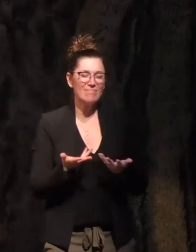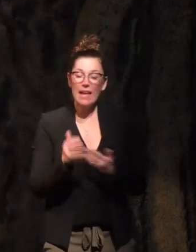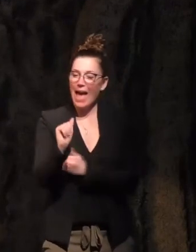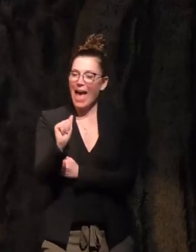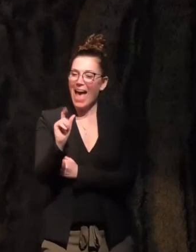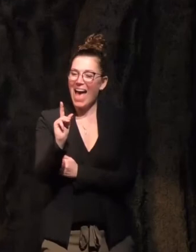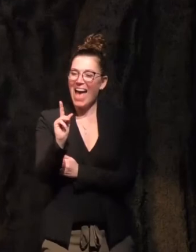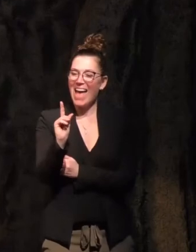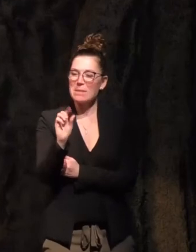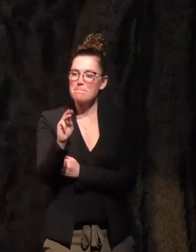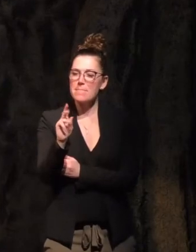can catch up?